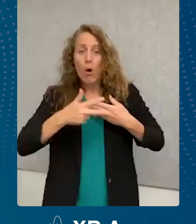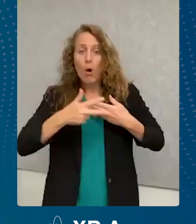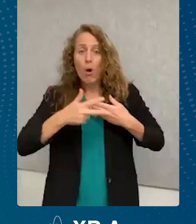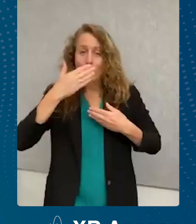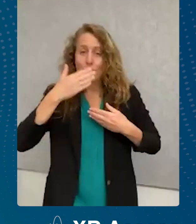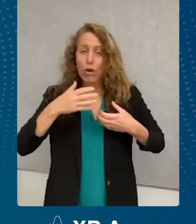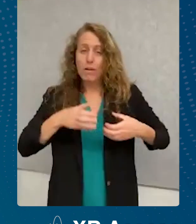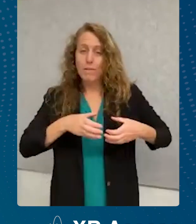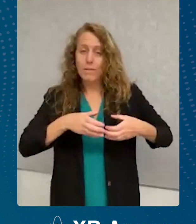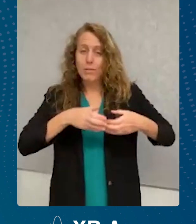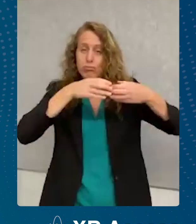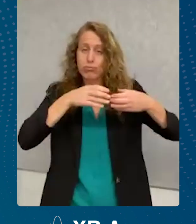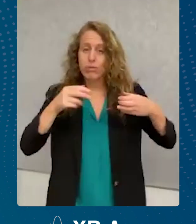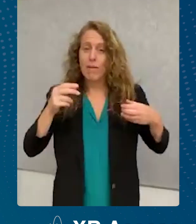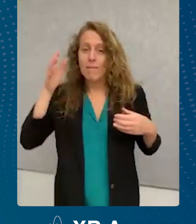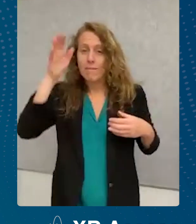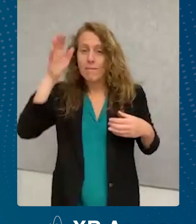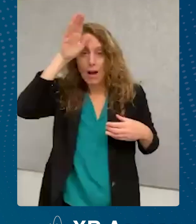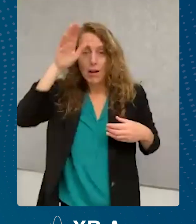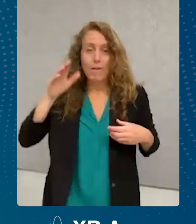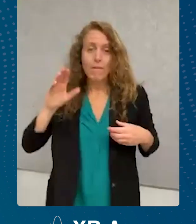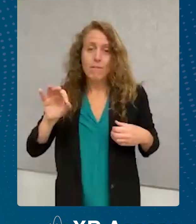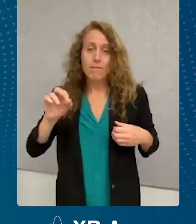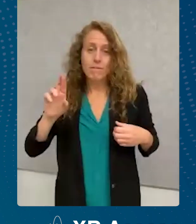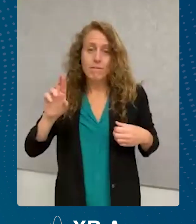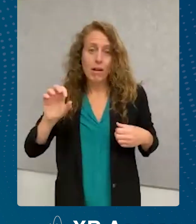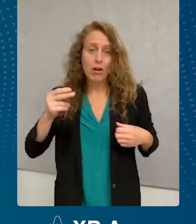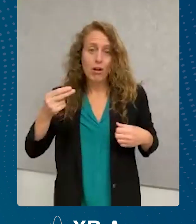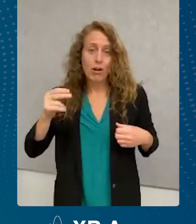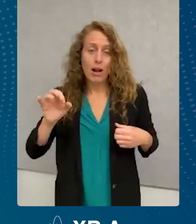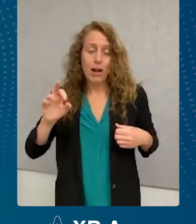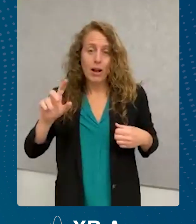can, stairs, vegetation and height difference.